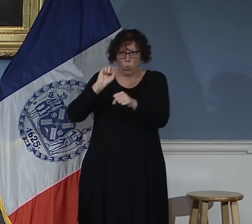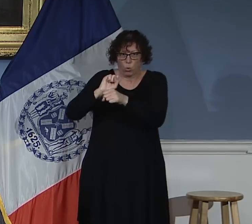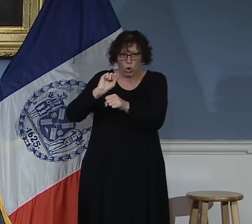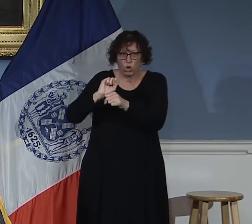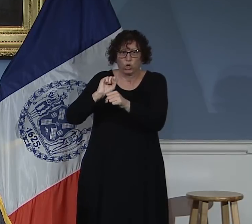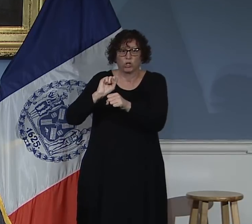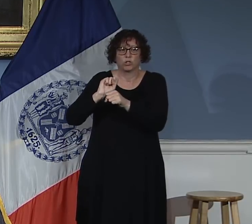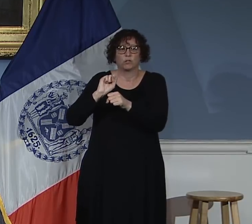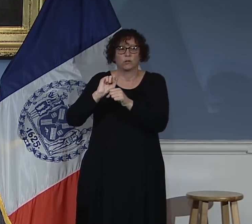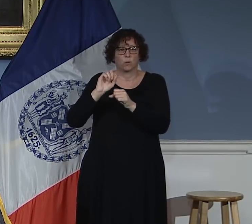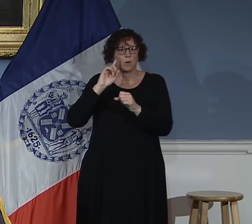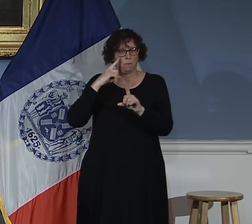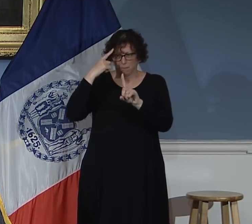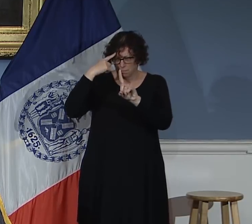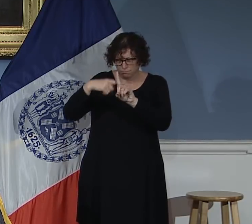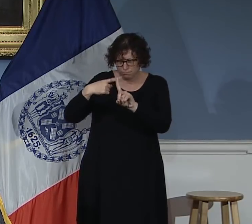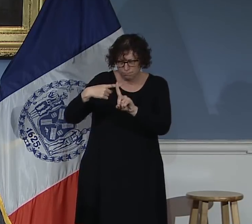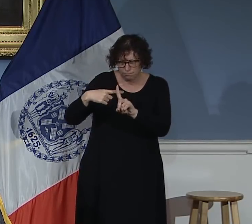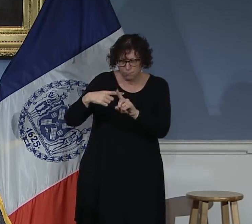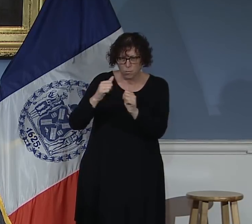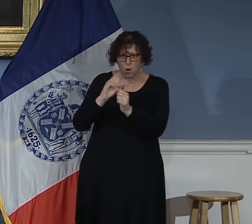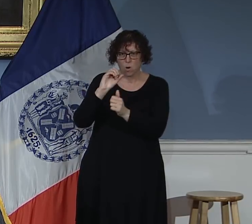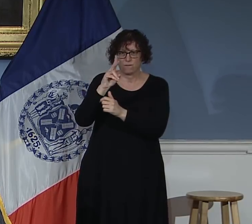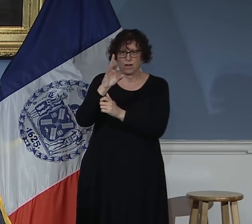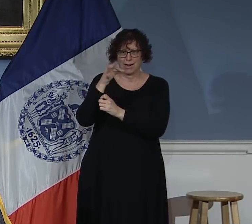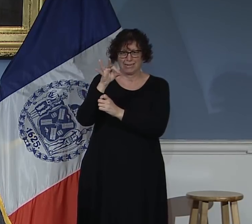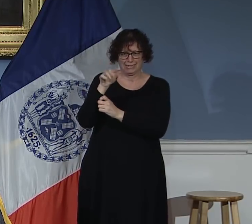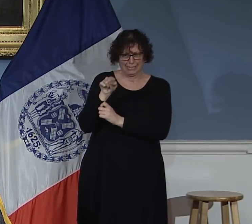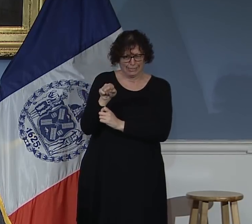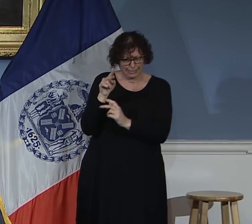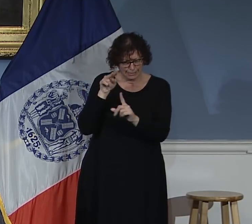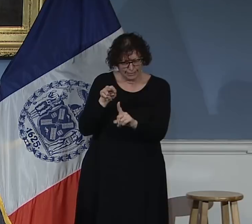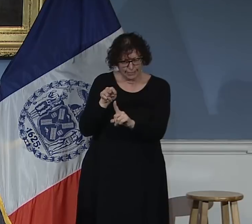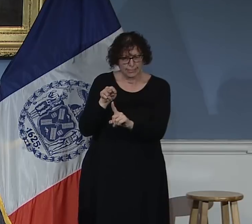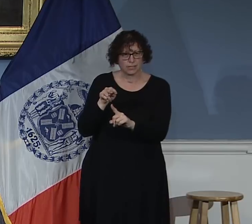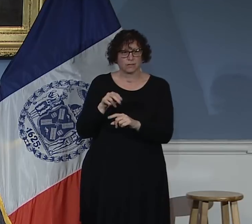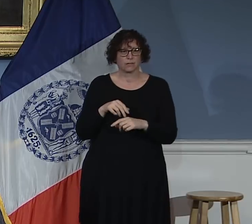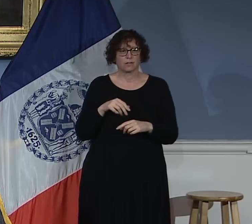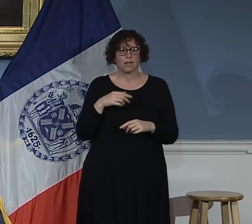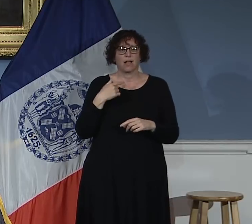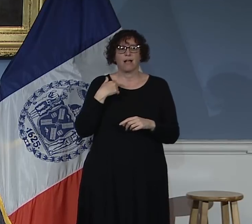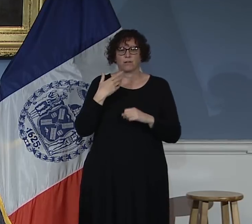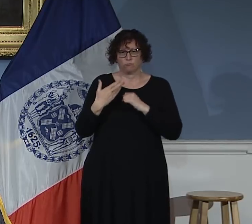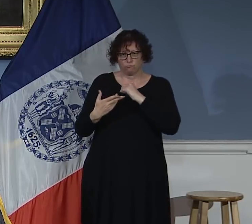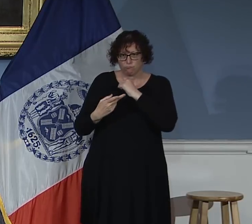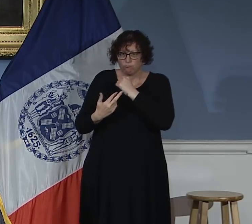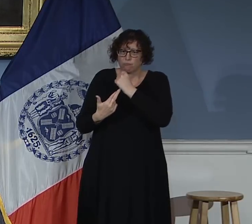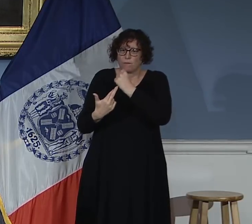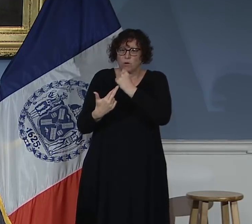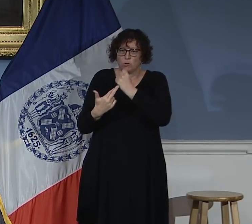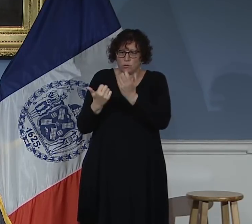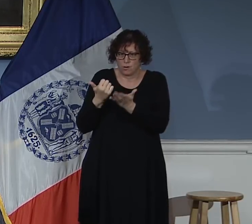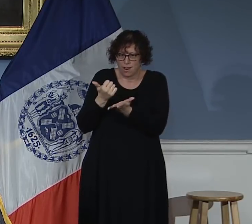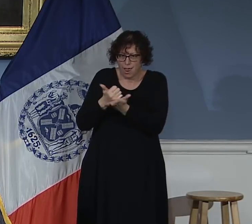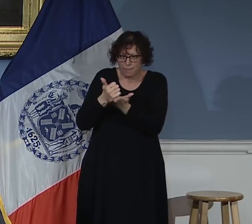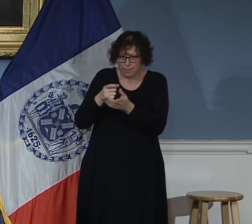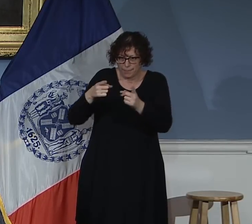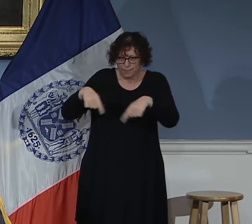DISCHARGES AND SURGING IN PERSONNEL IS HELPING US IMMENSELY. WE DOHAVE A RESERVE OF EQUIPMENT AND